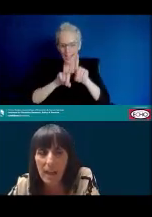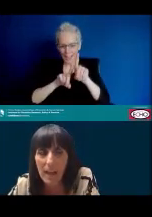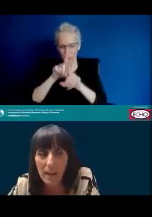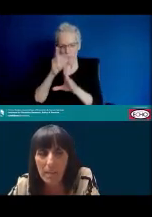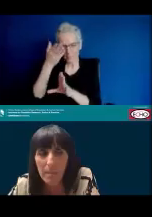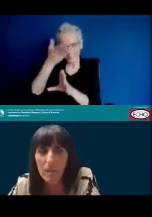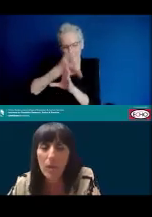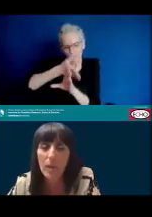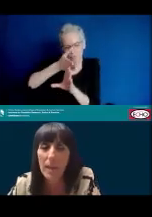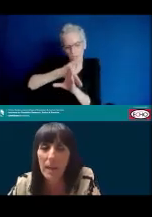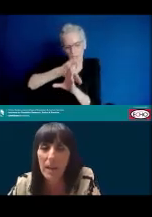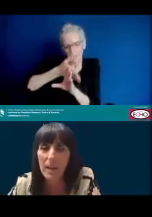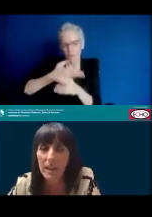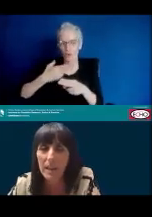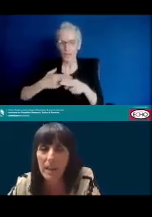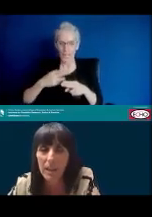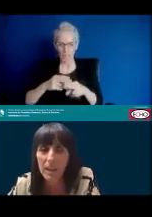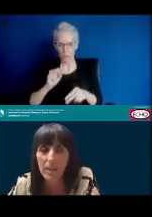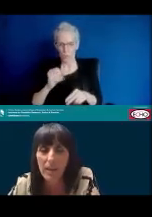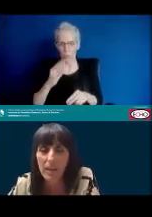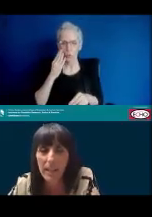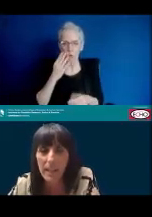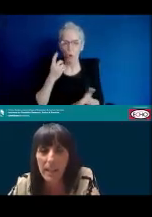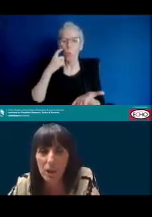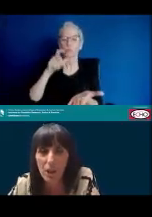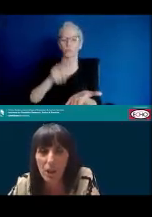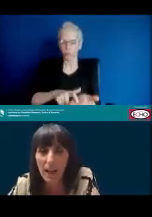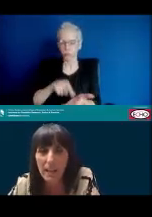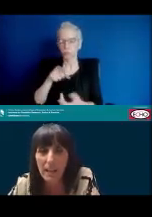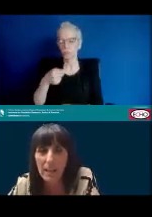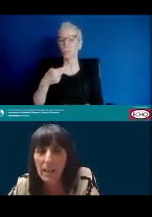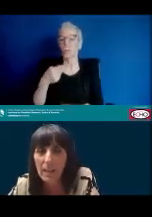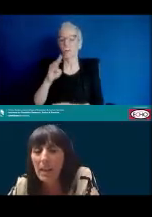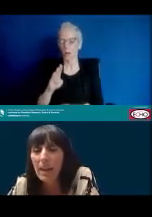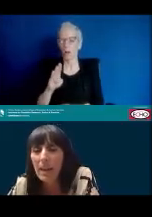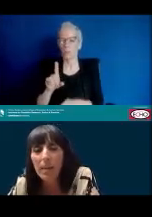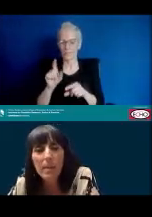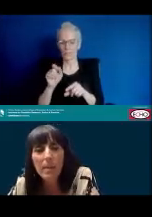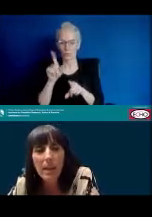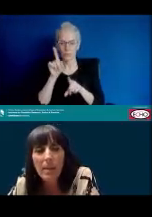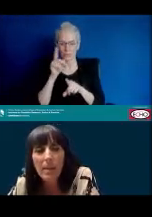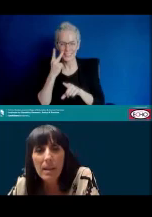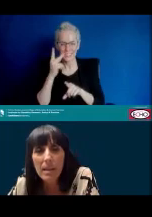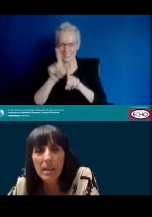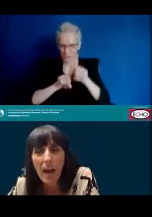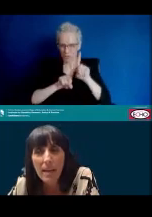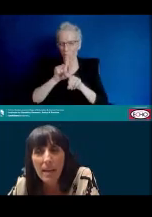name, so that they are easier to find in chat today, because I am